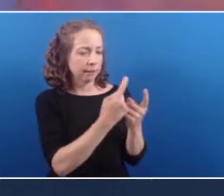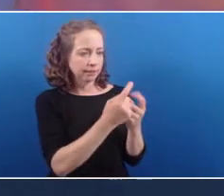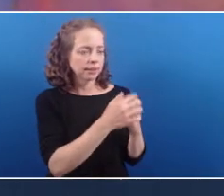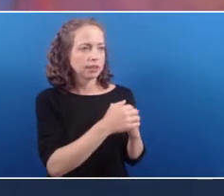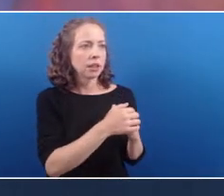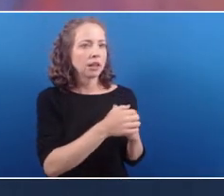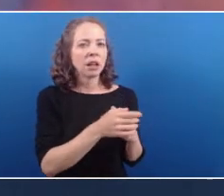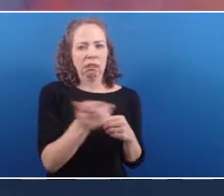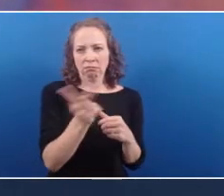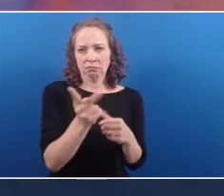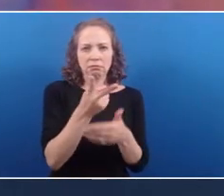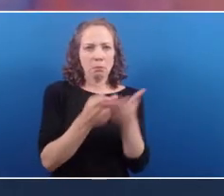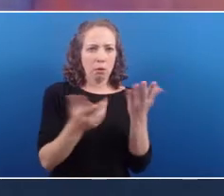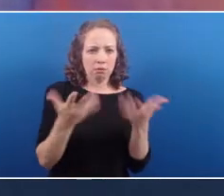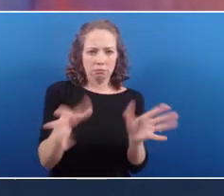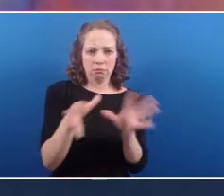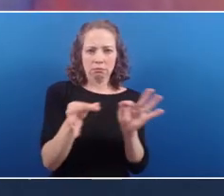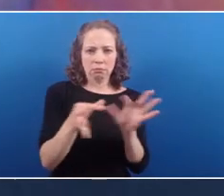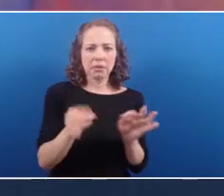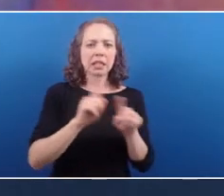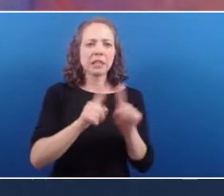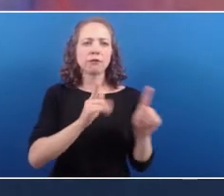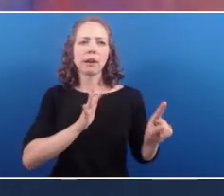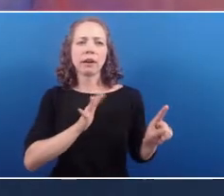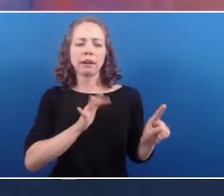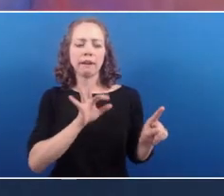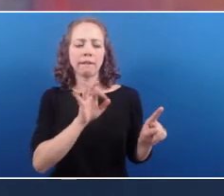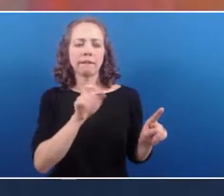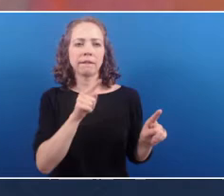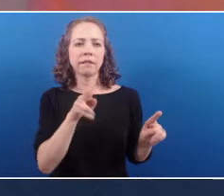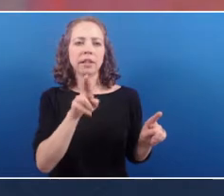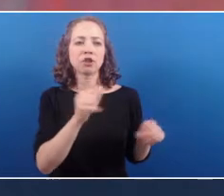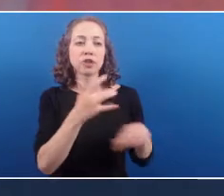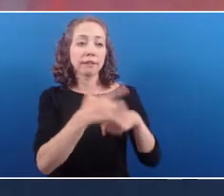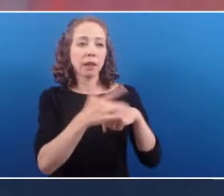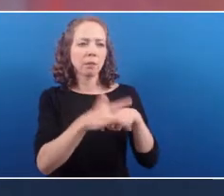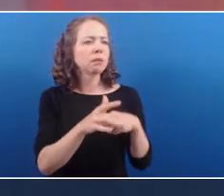the features that are available, where can folks go to learn about a lot of the accessibility features that we have?